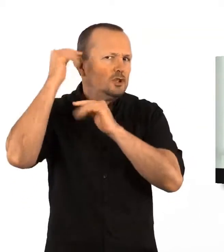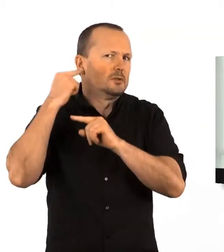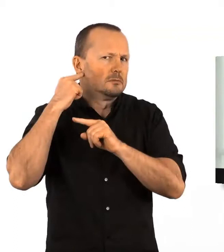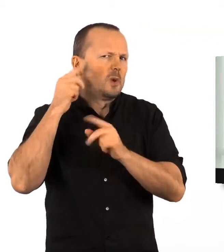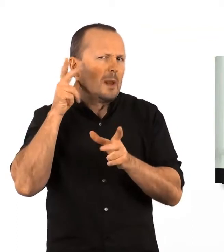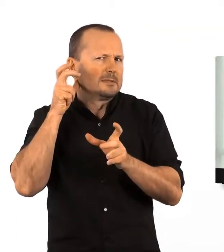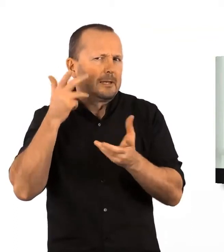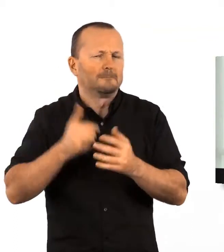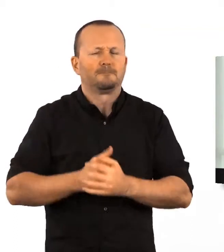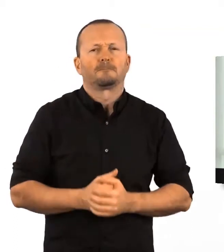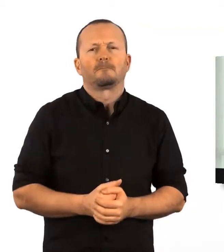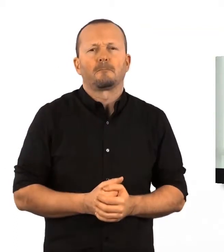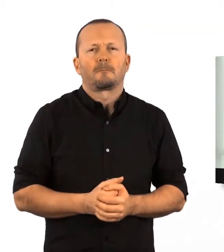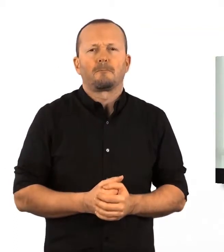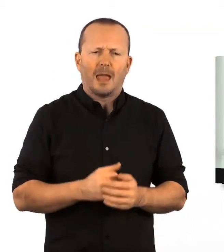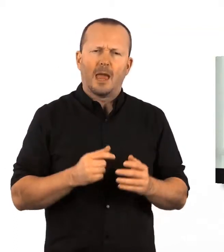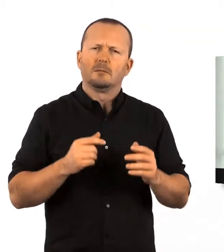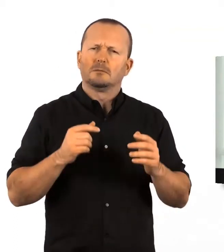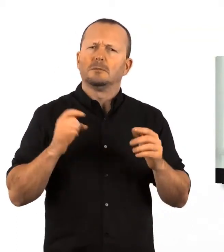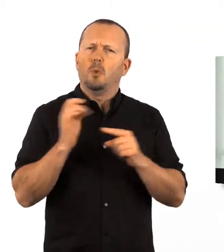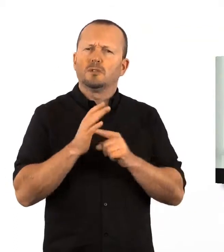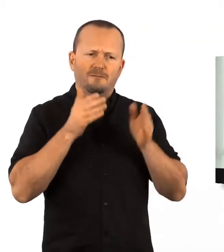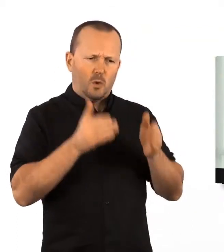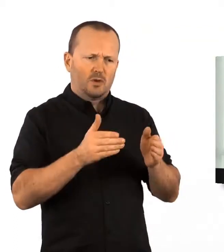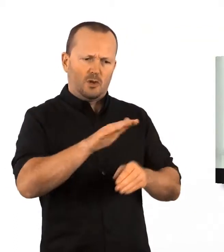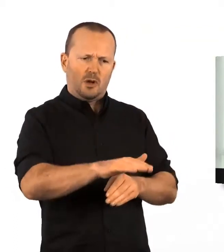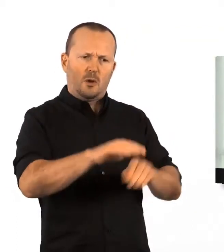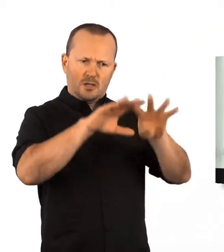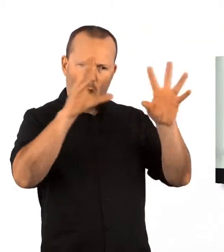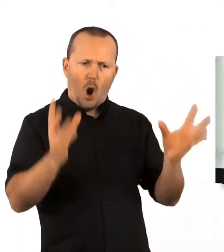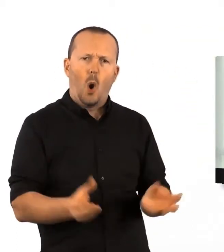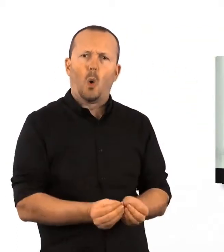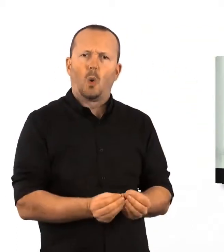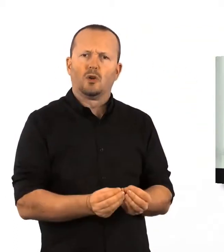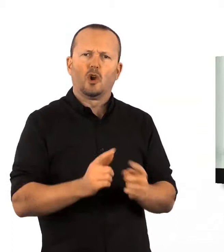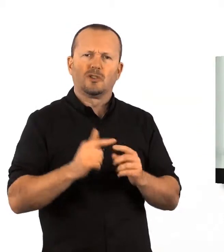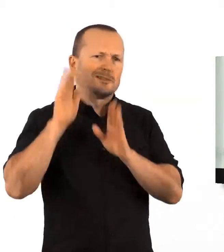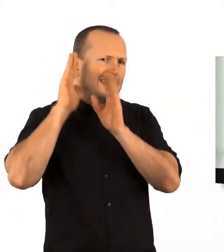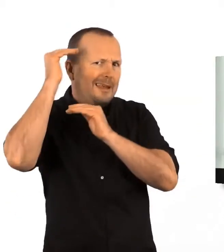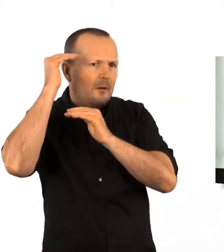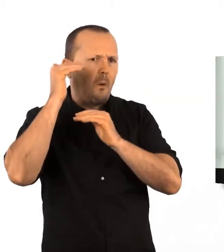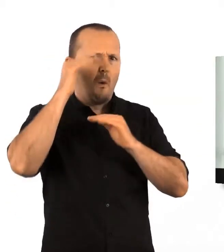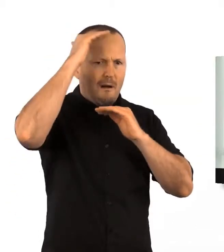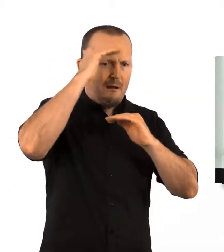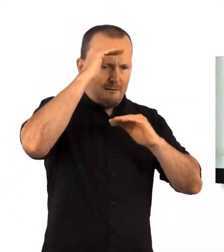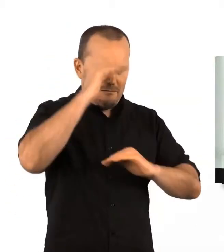so it’s that listening and it’s about the whole child, it’s not just about parts of the child. It’s about cognition, it’s about the language, it’s about the listening,